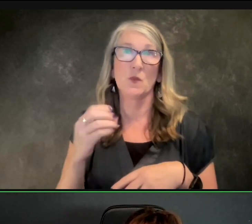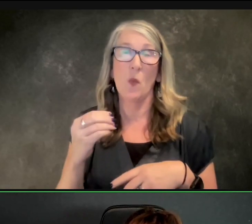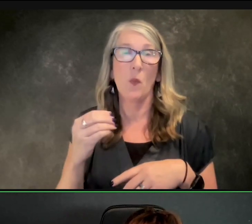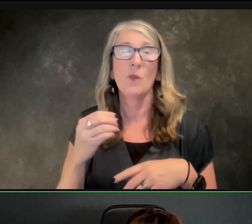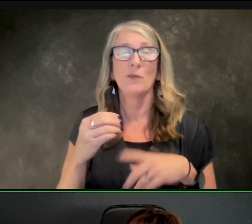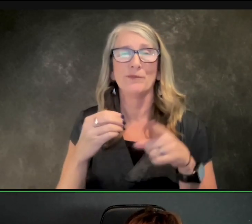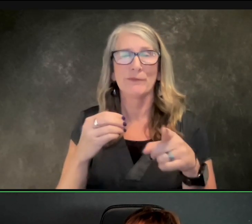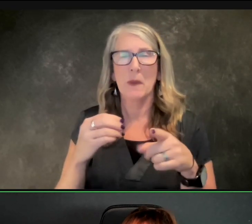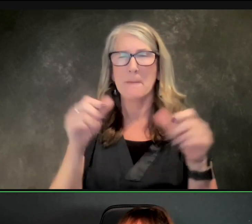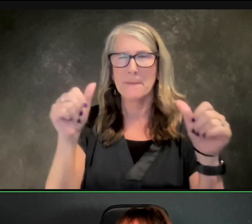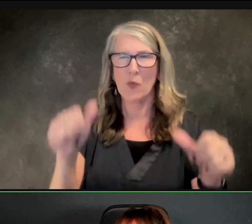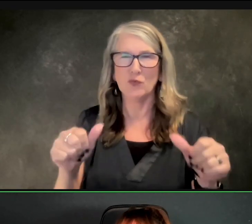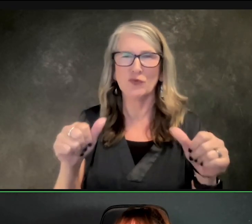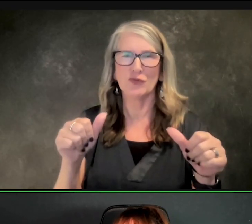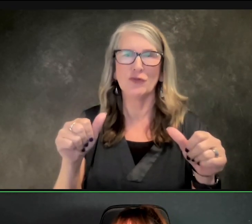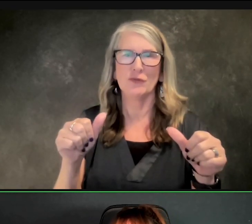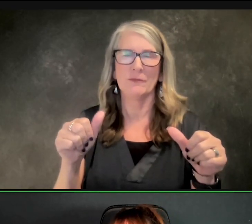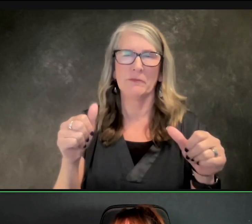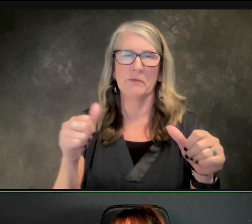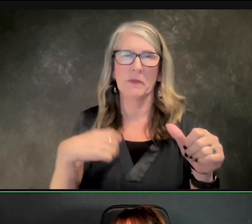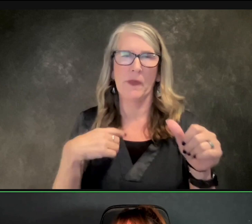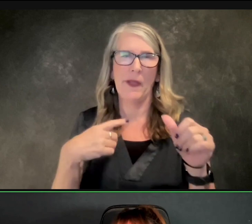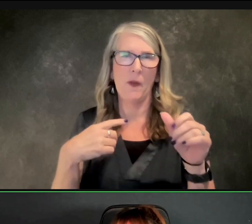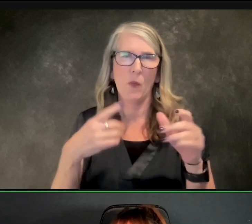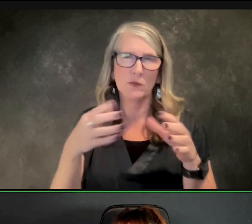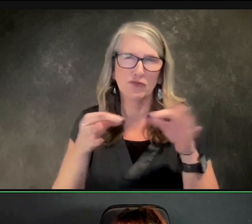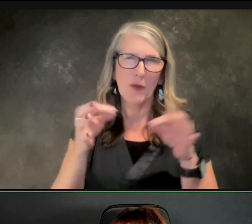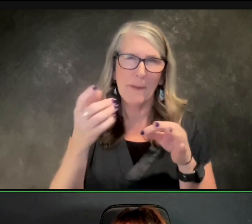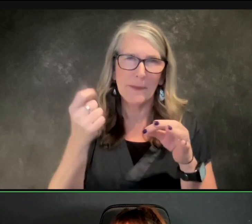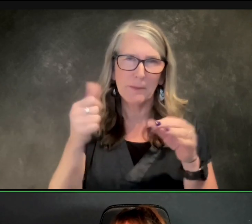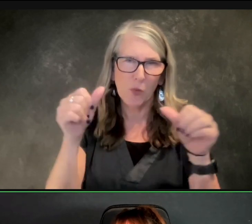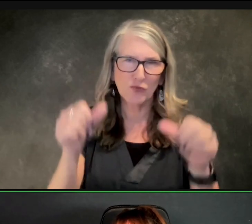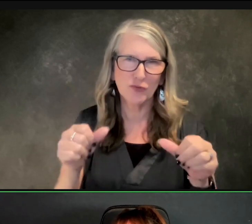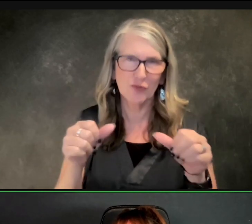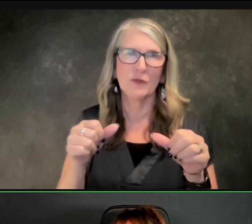The preplanning phase is where you will be heavily involved.